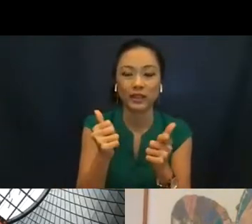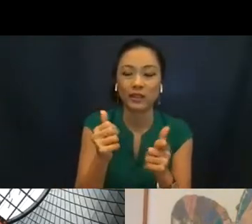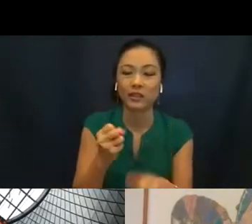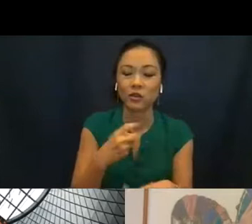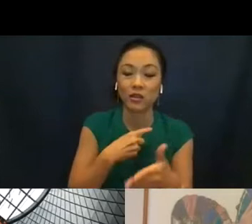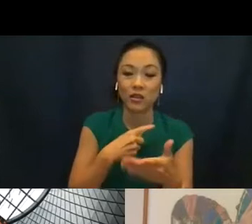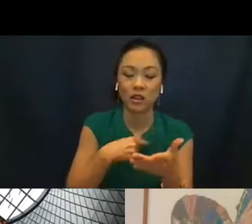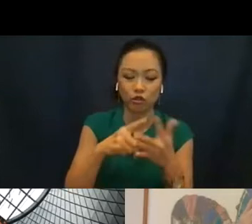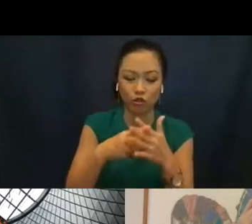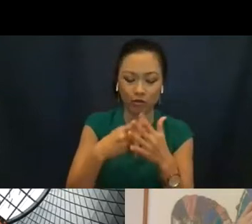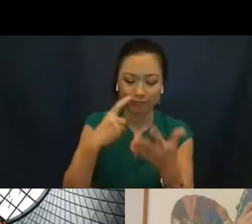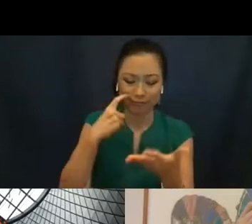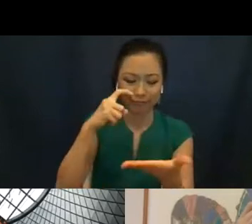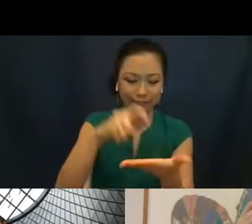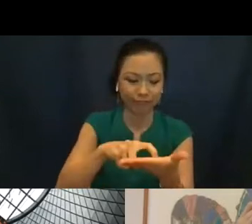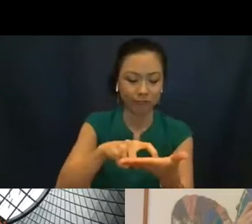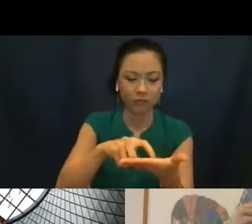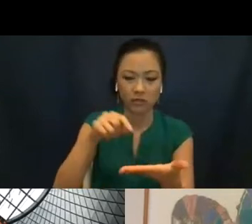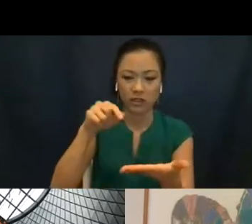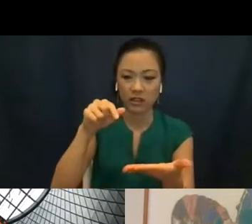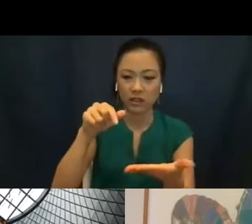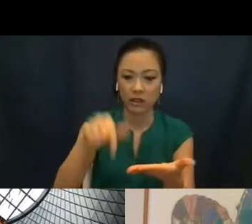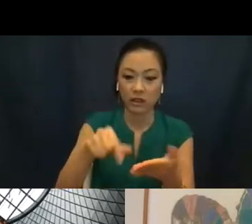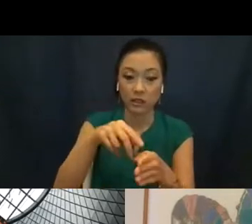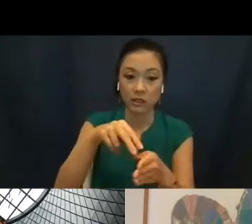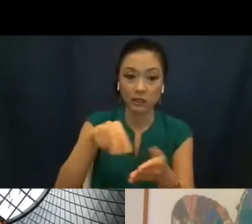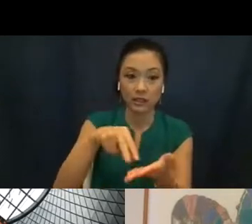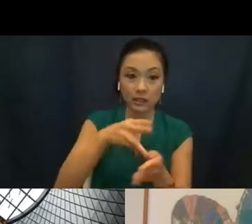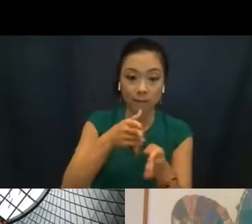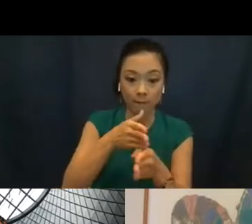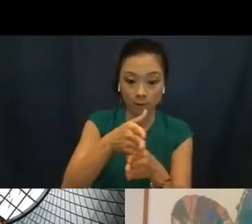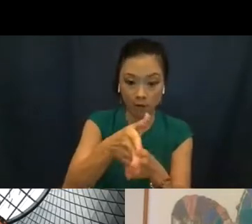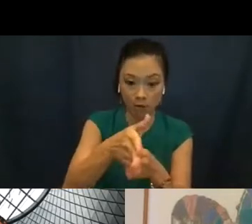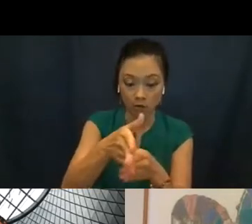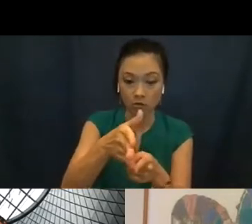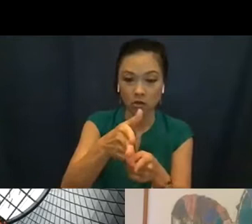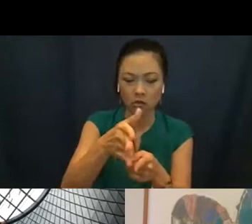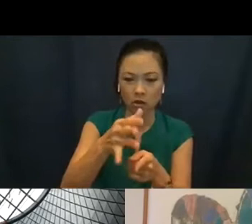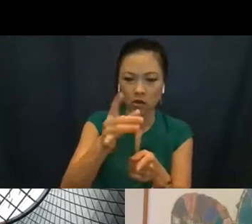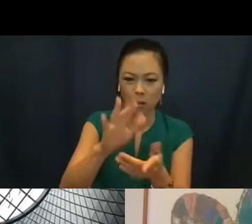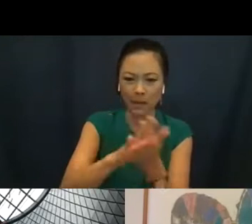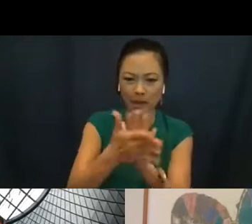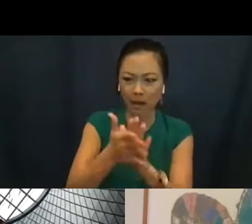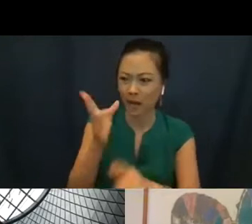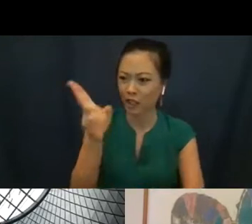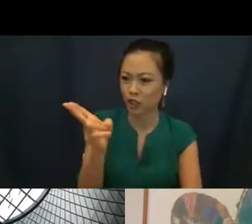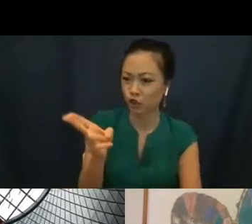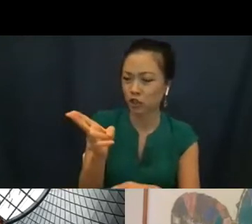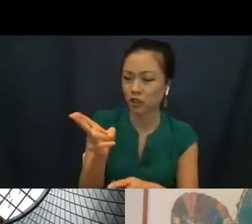the field was historicized for a period, like 80's, 90's in term of the type of work